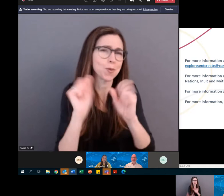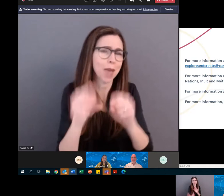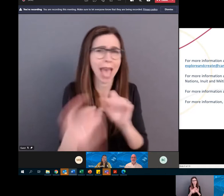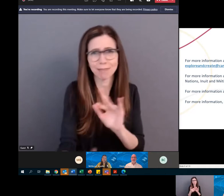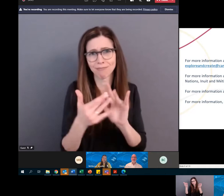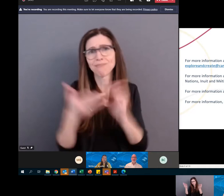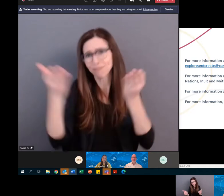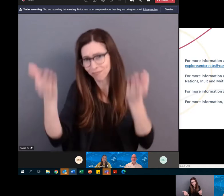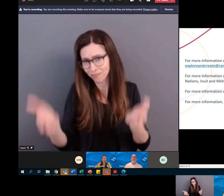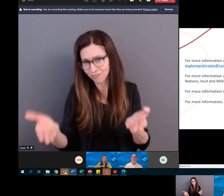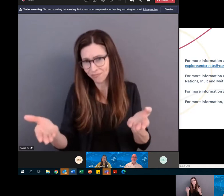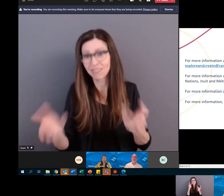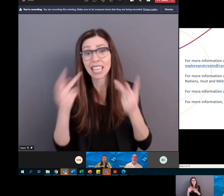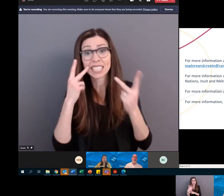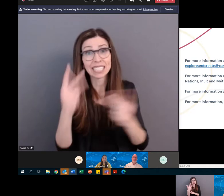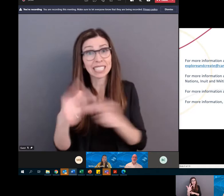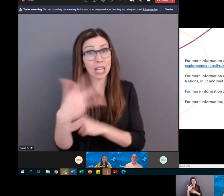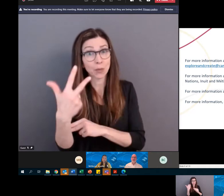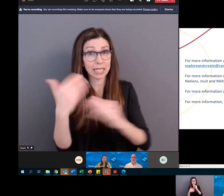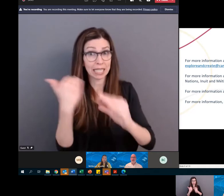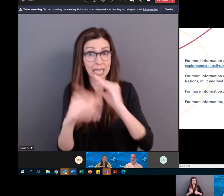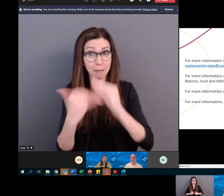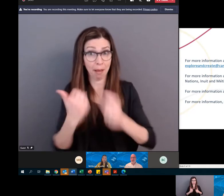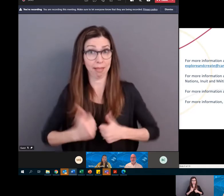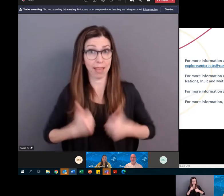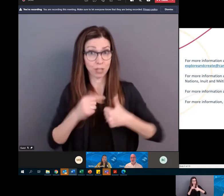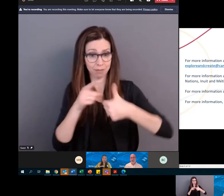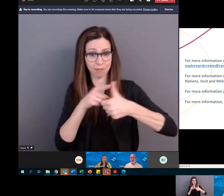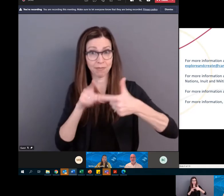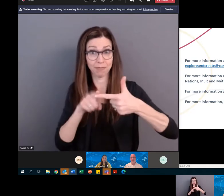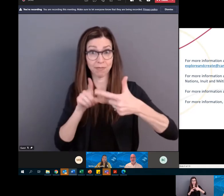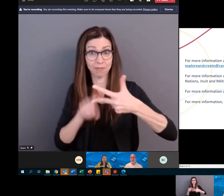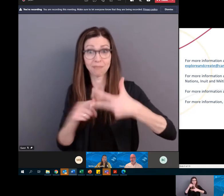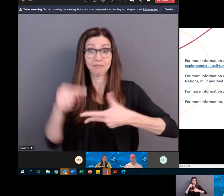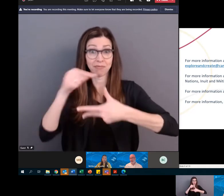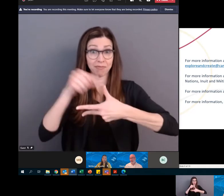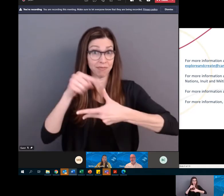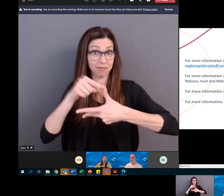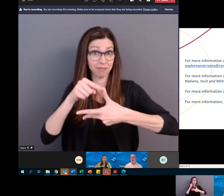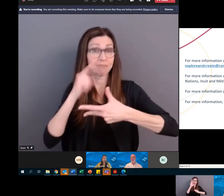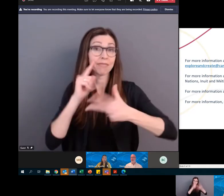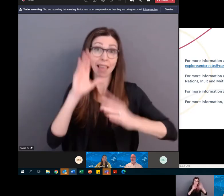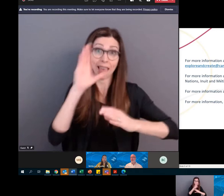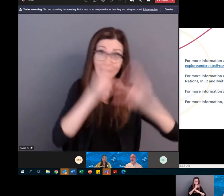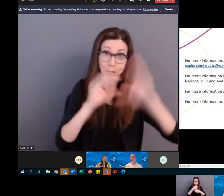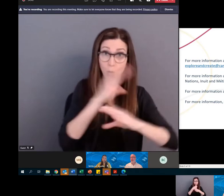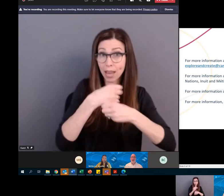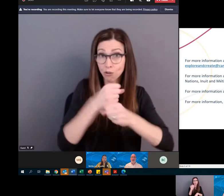email you see on your screen there, which is exploreandcreate@